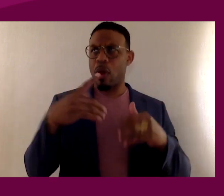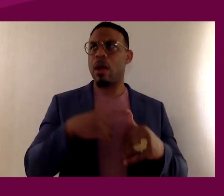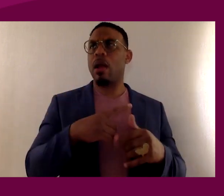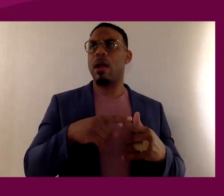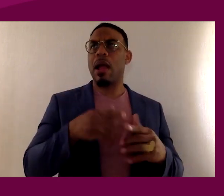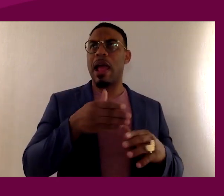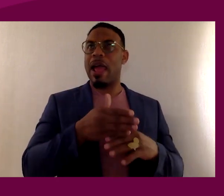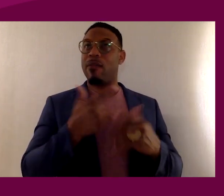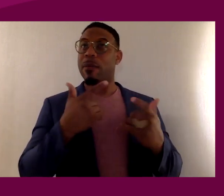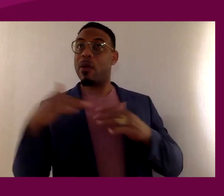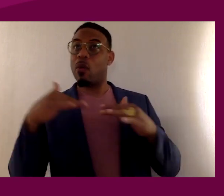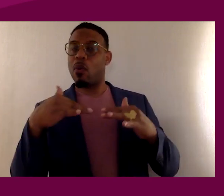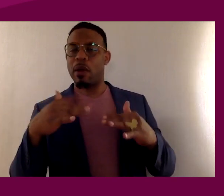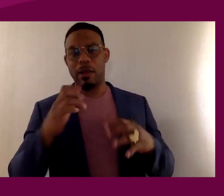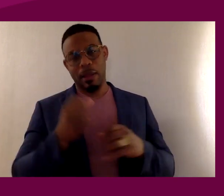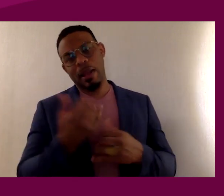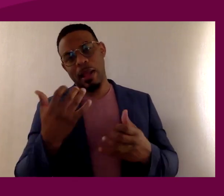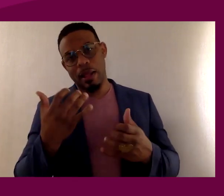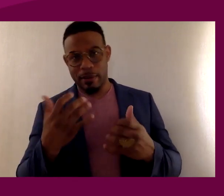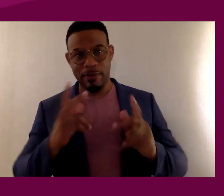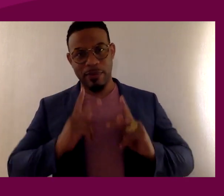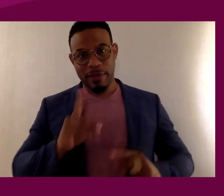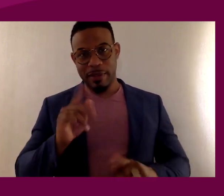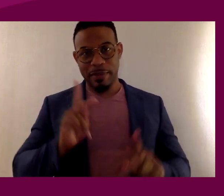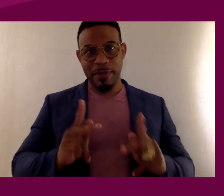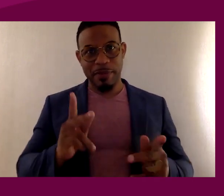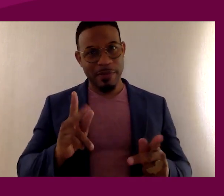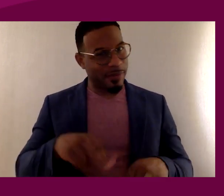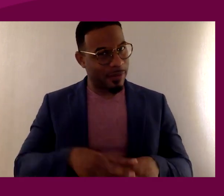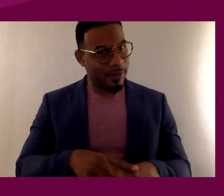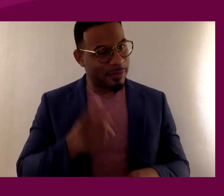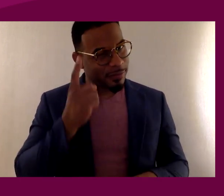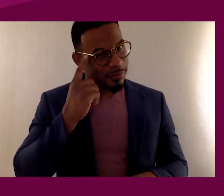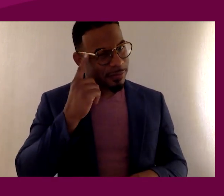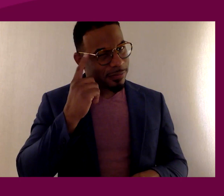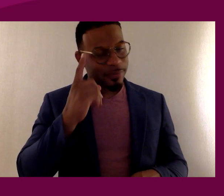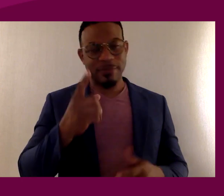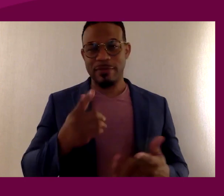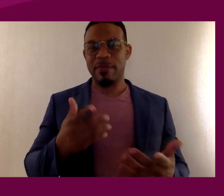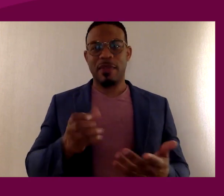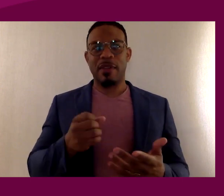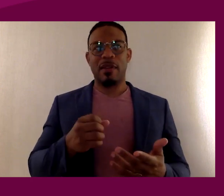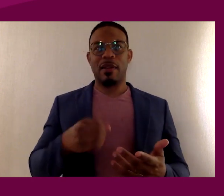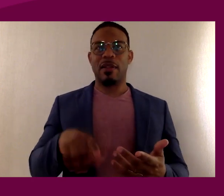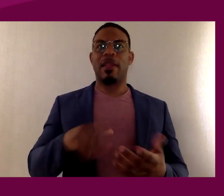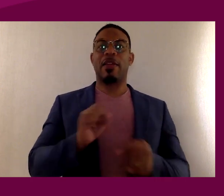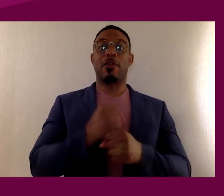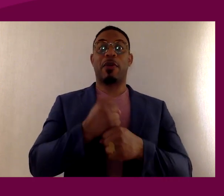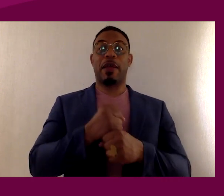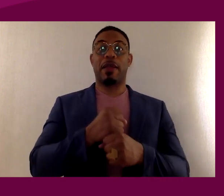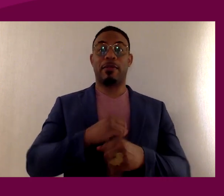Then they had their war. And after big wars you get a lot of physically disabled people. And